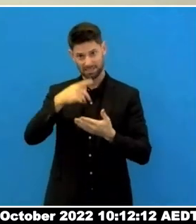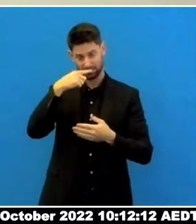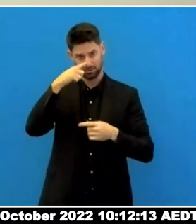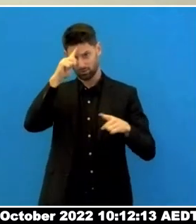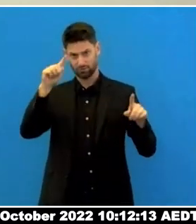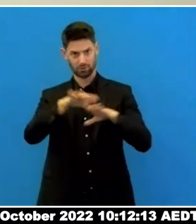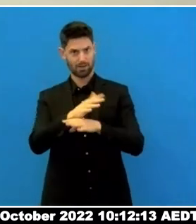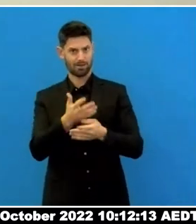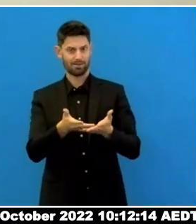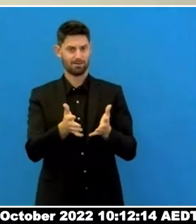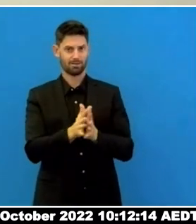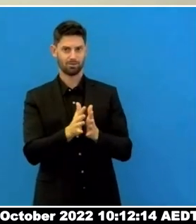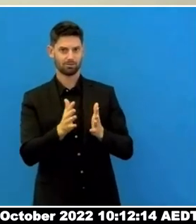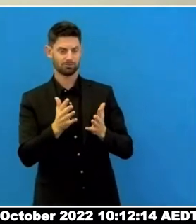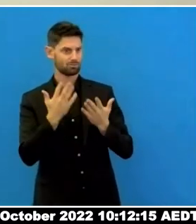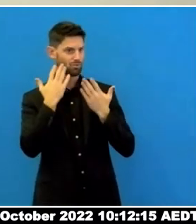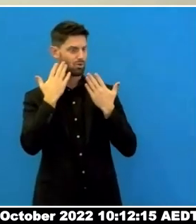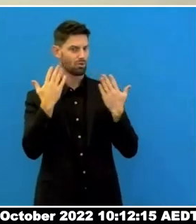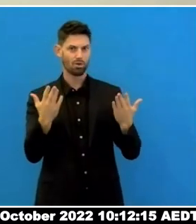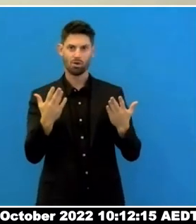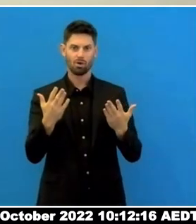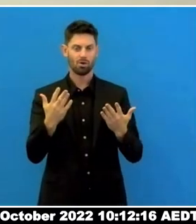for the issue of systemic racism was raised.